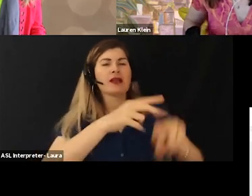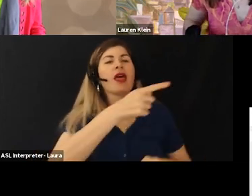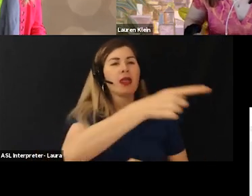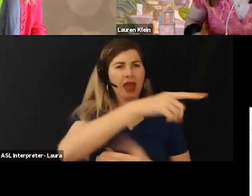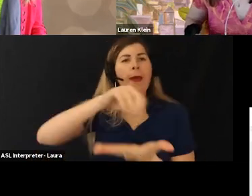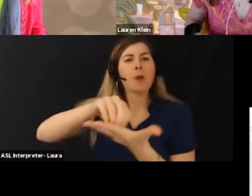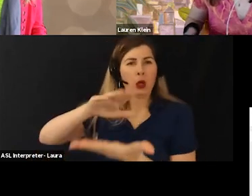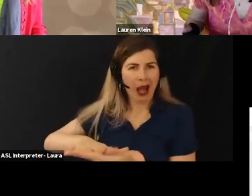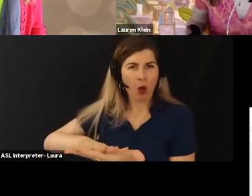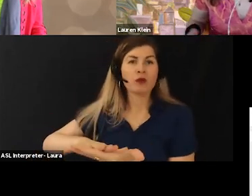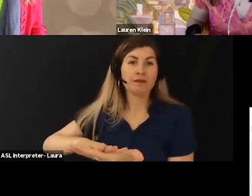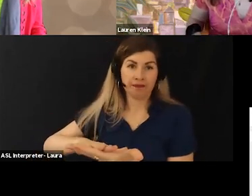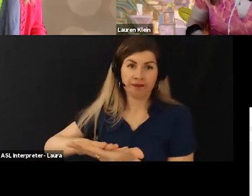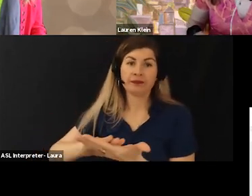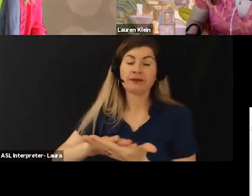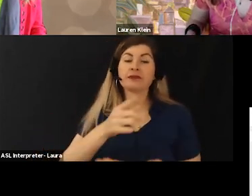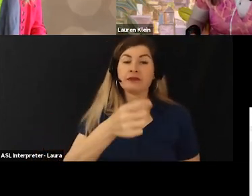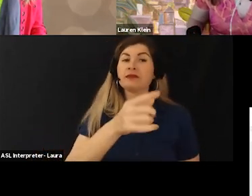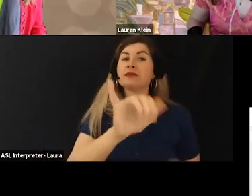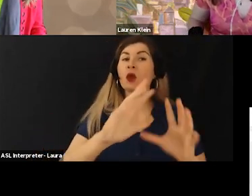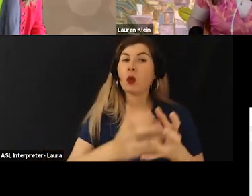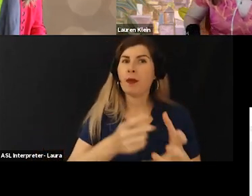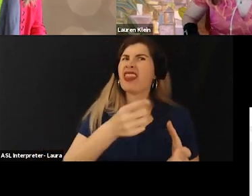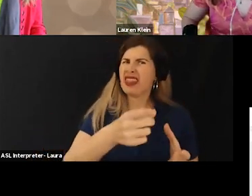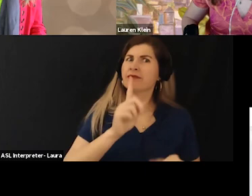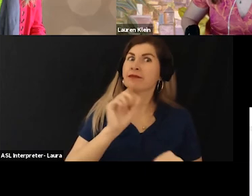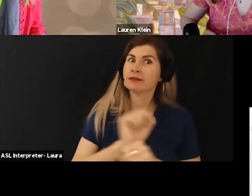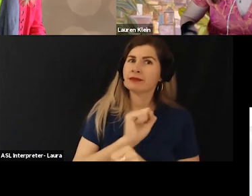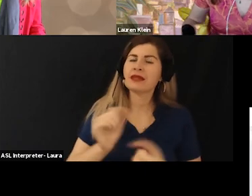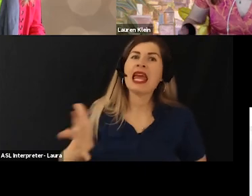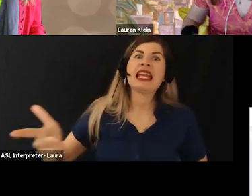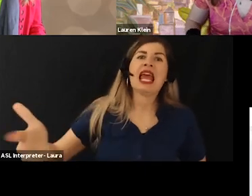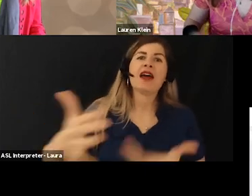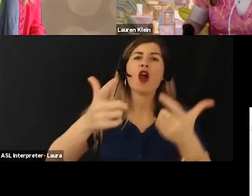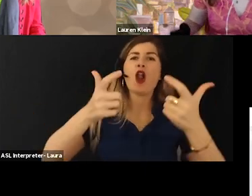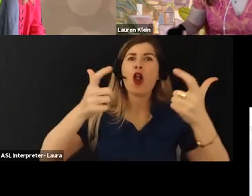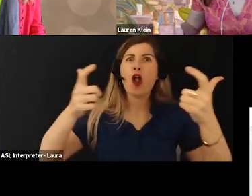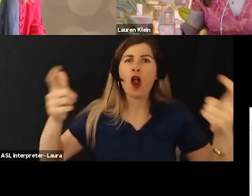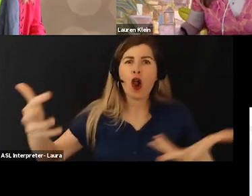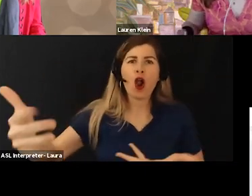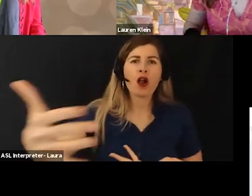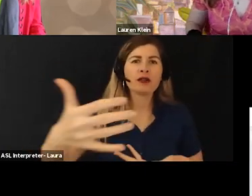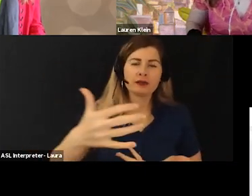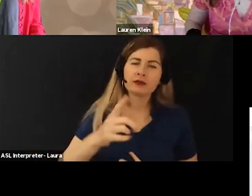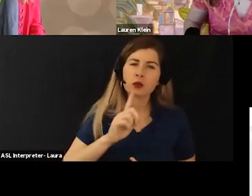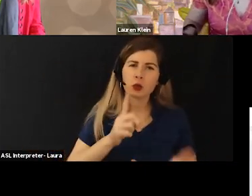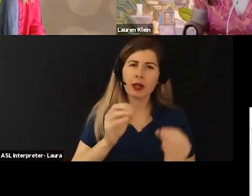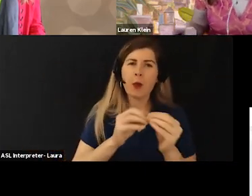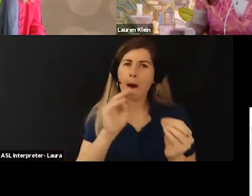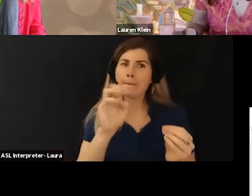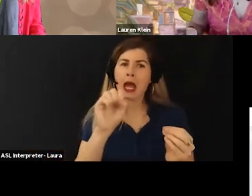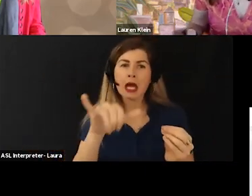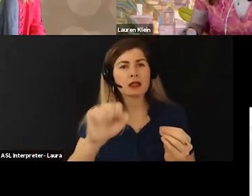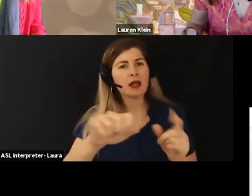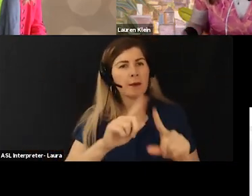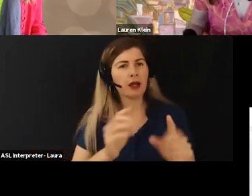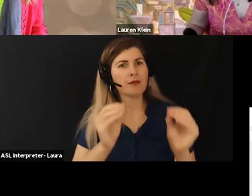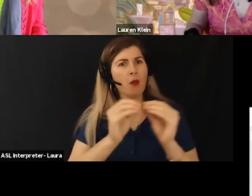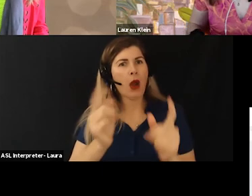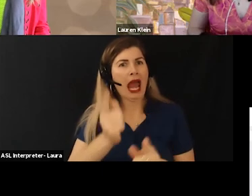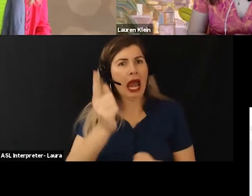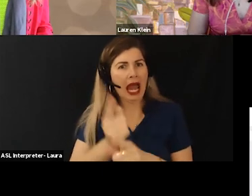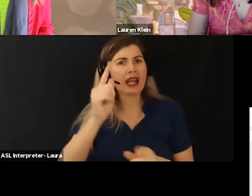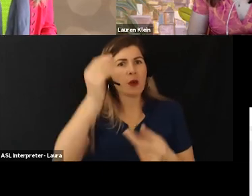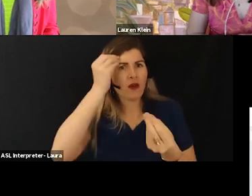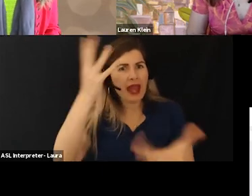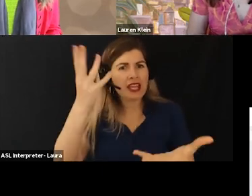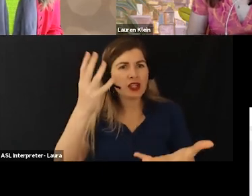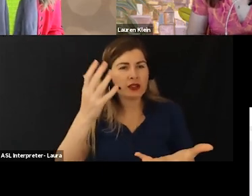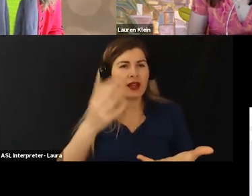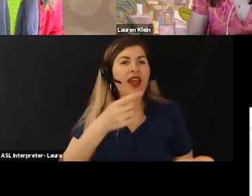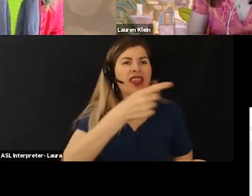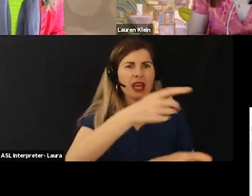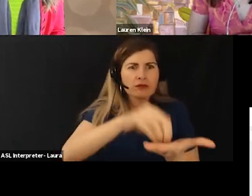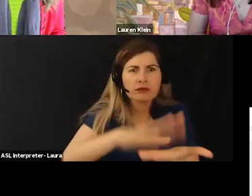They the AARP has actually gathered, much larger admittedly Messier, but actually much more accurate data that documents, a greater extent of the problem at hand.